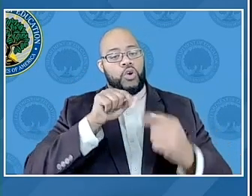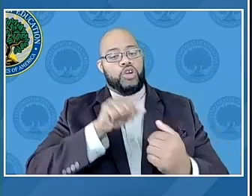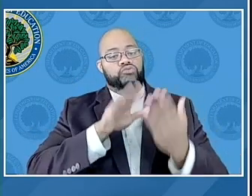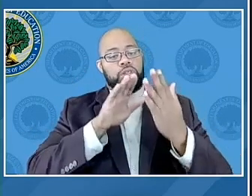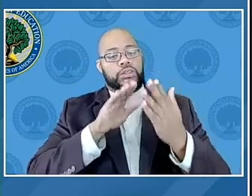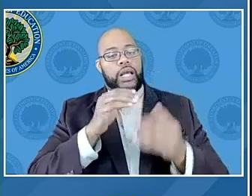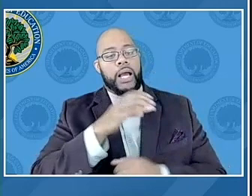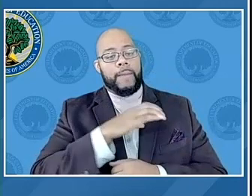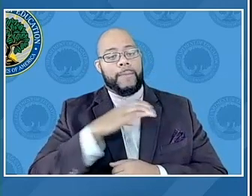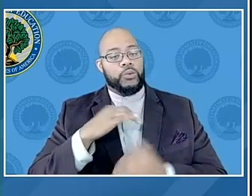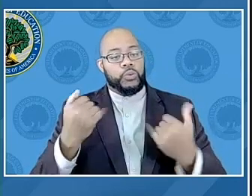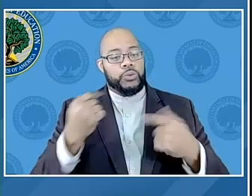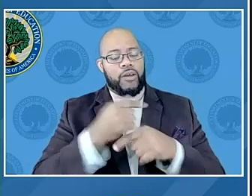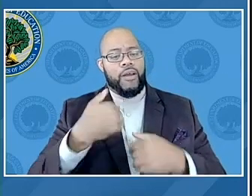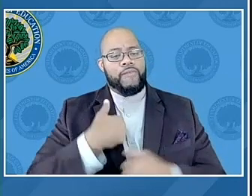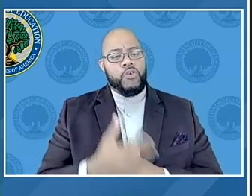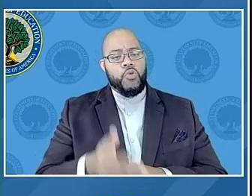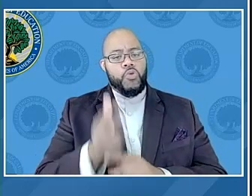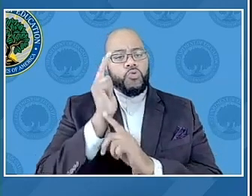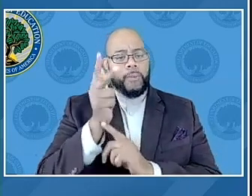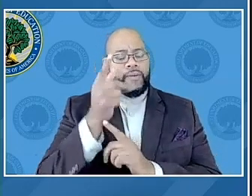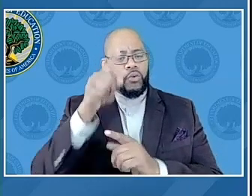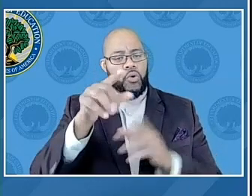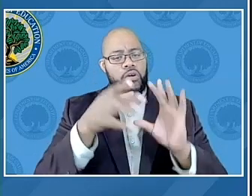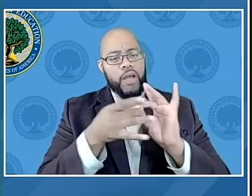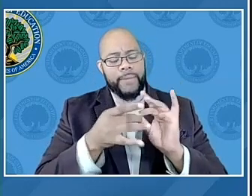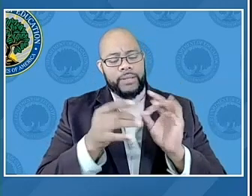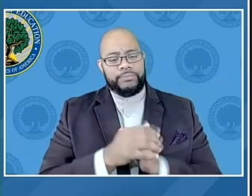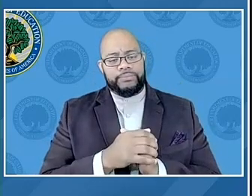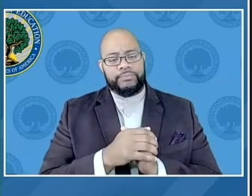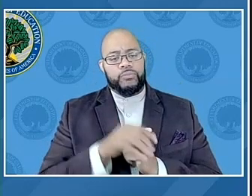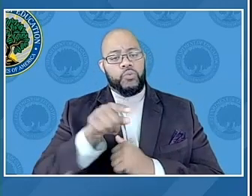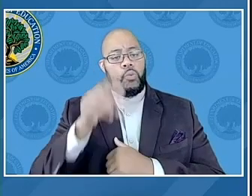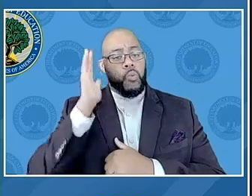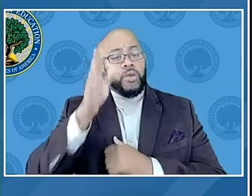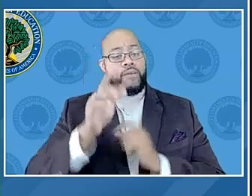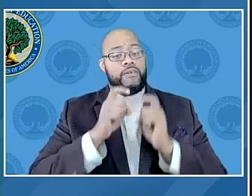You will have three minutes for your comments. You will be given a 30-second